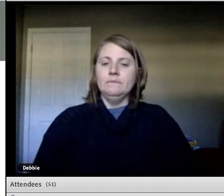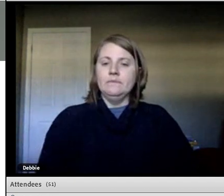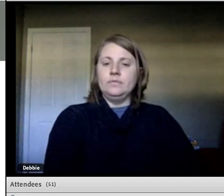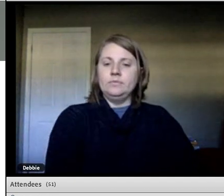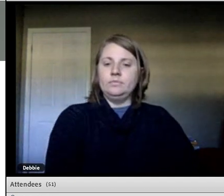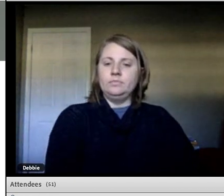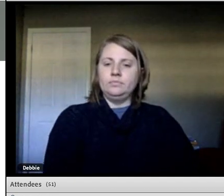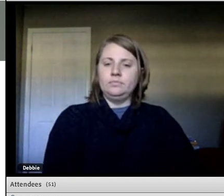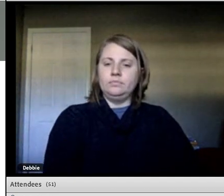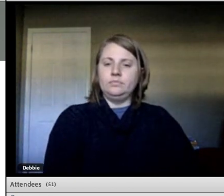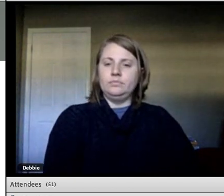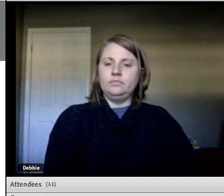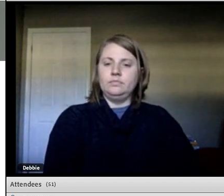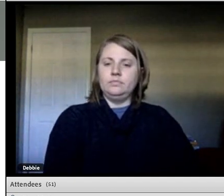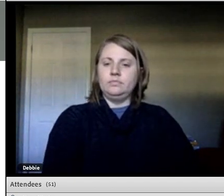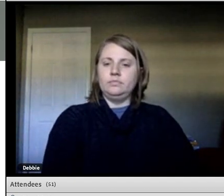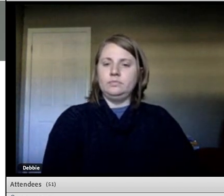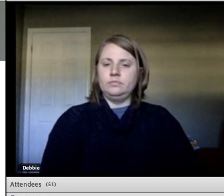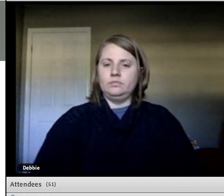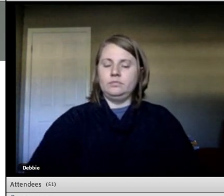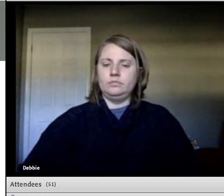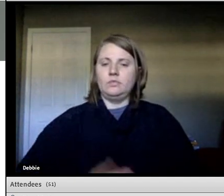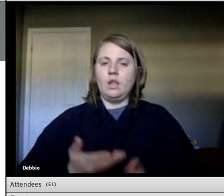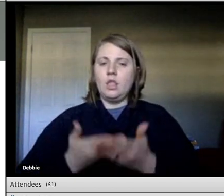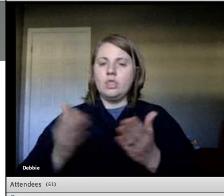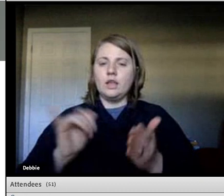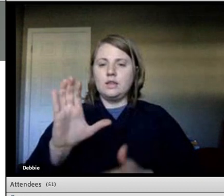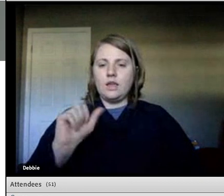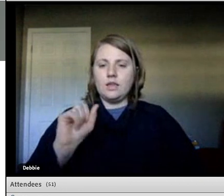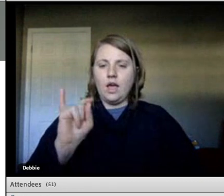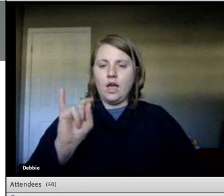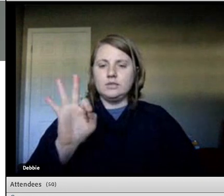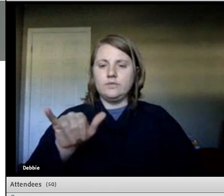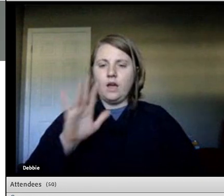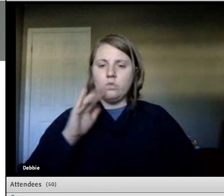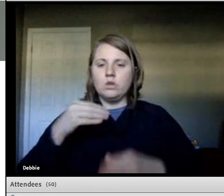Things like Castify will just give you a little more control than the basic Windows.